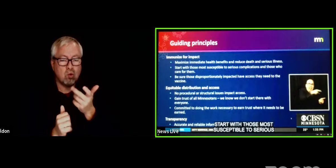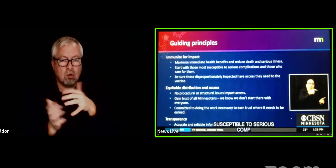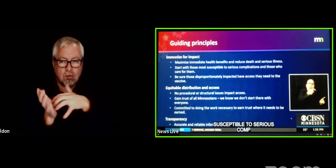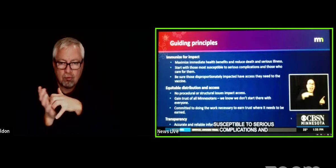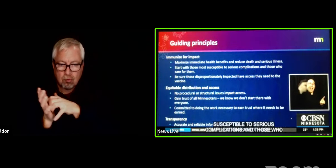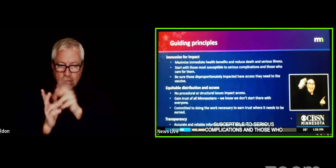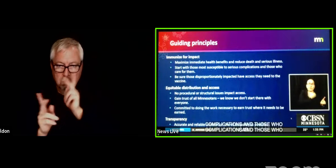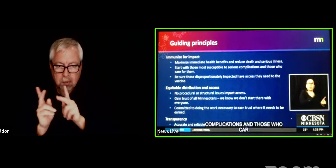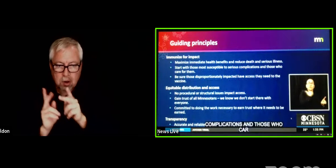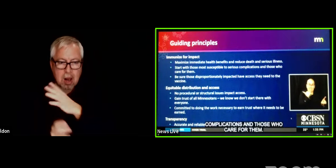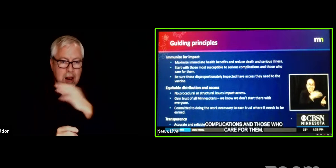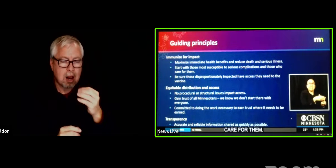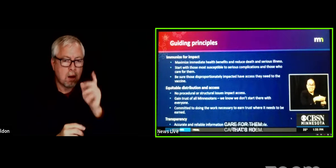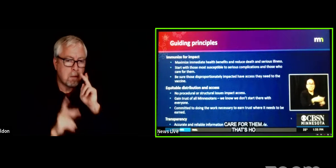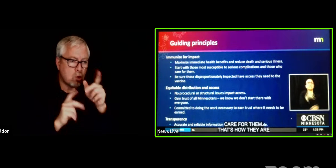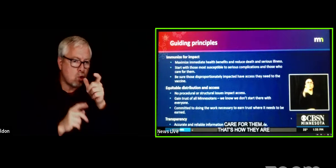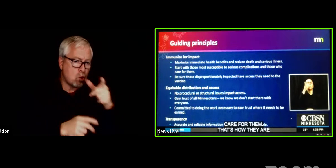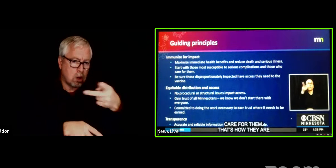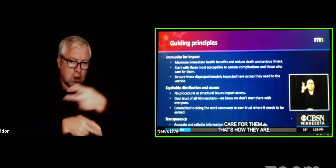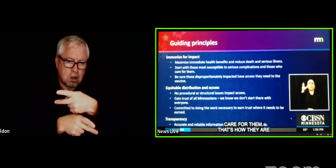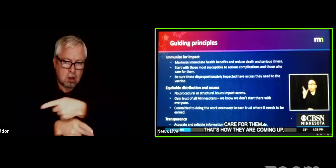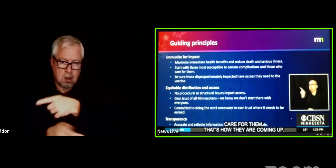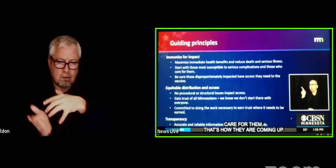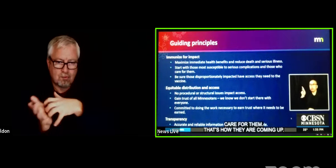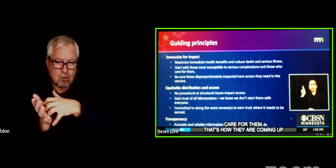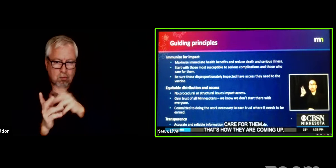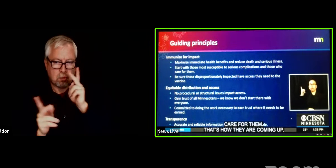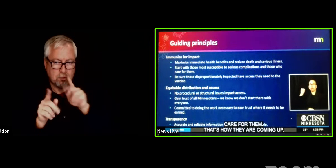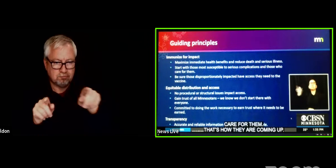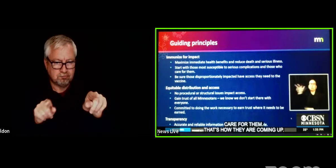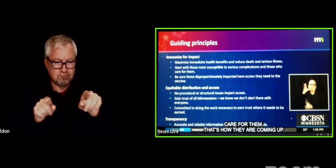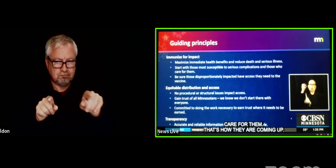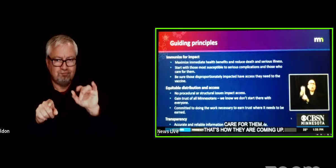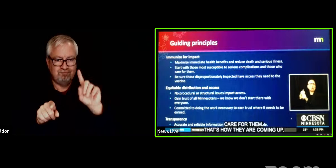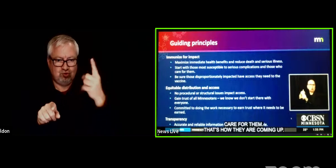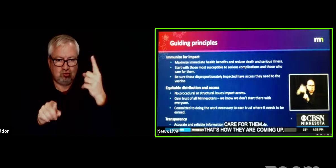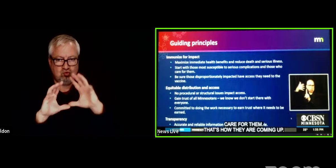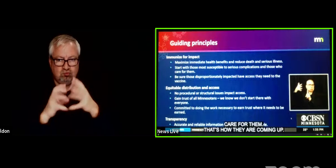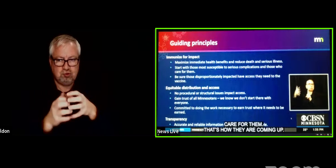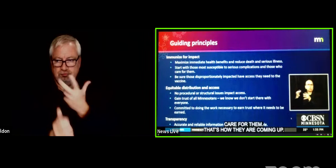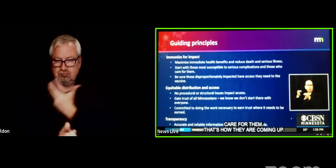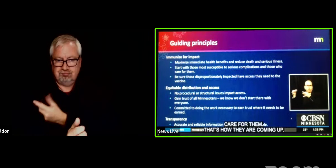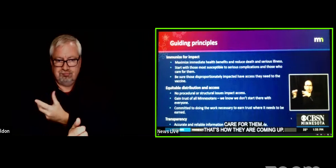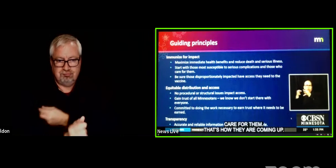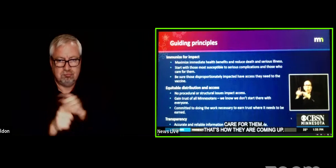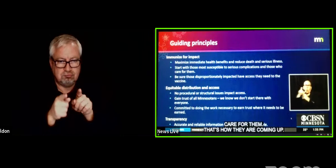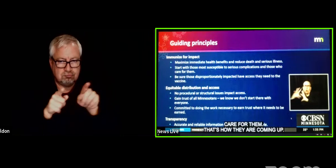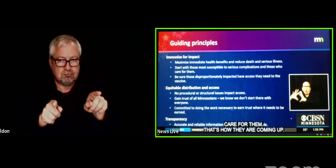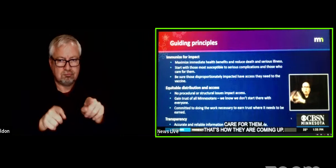HOW IT WAS DECIDED IF WHO GETS THE VACCINE FIRST AND HOW THAT PROCESS IS PUT TOGETHER, BUT THOSE GUIDING PRINCIPLES, BOTH AT THE FEDS